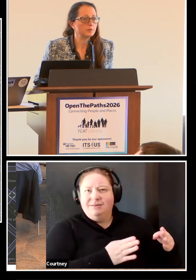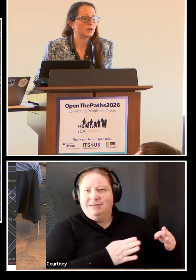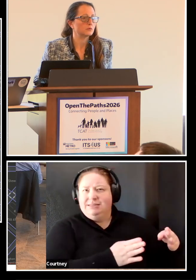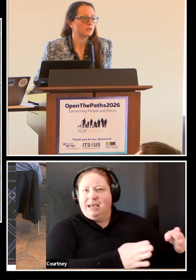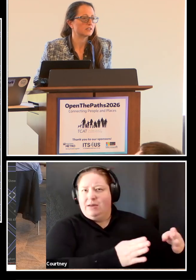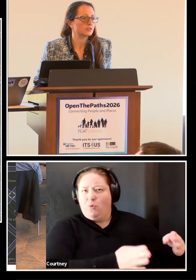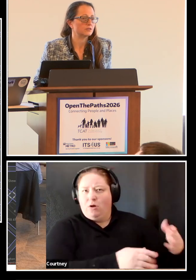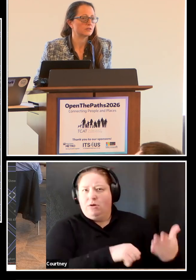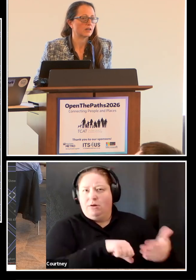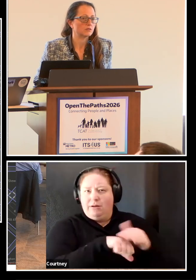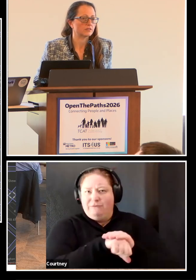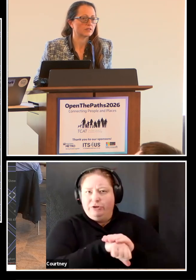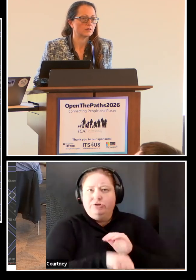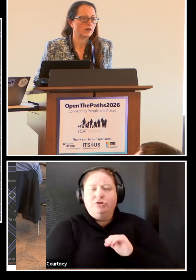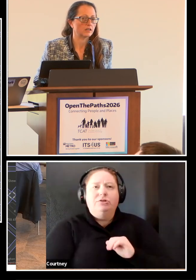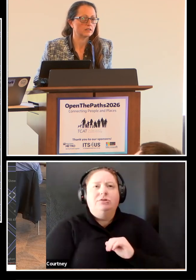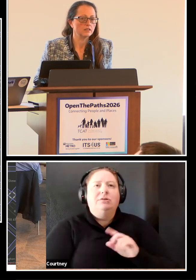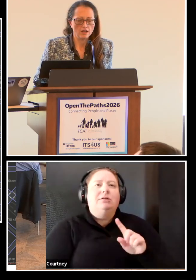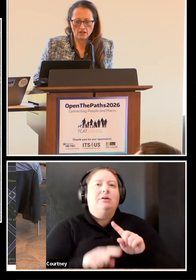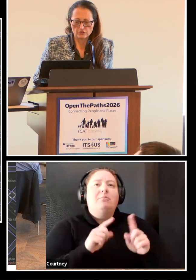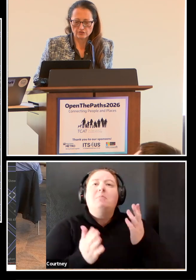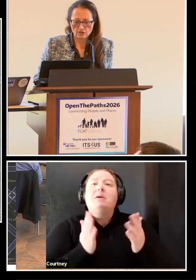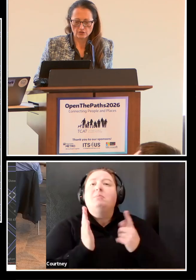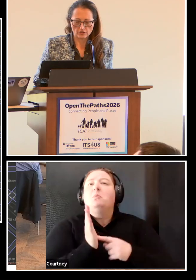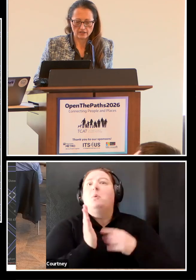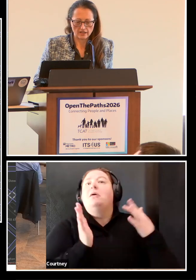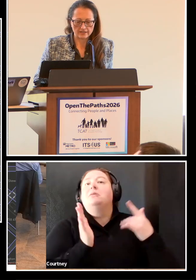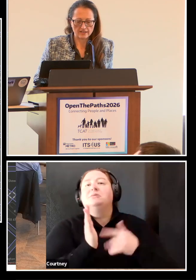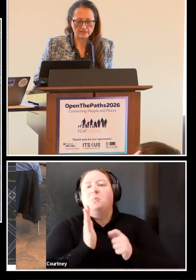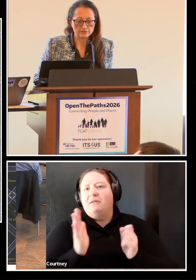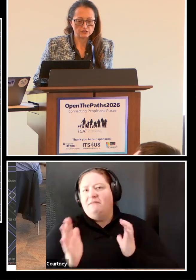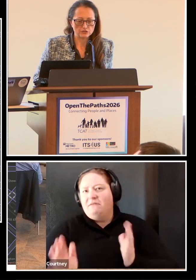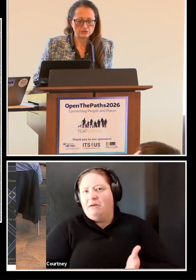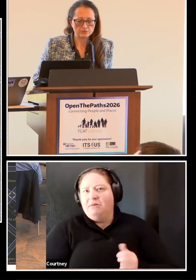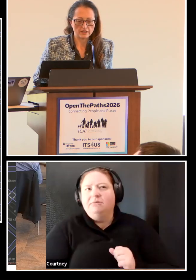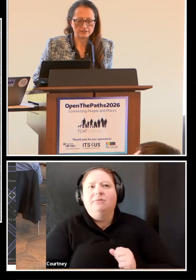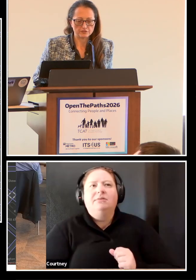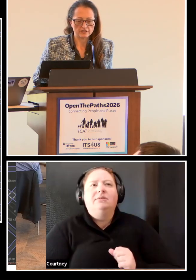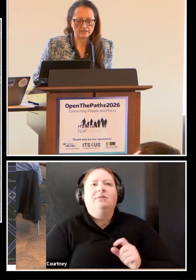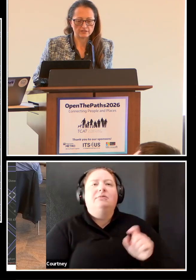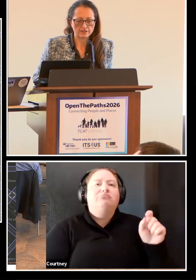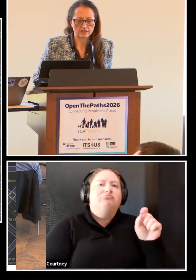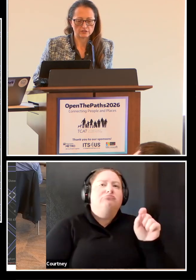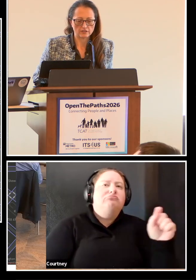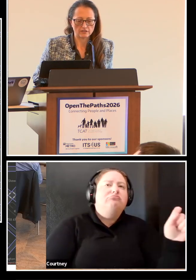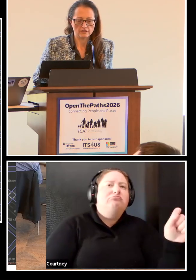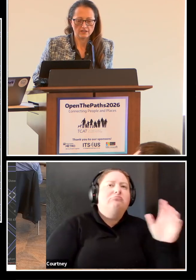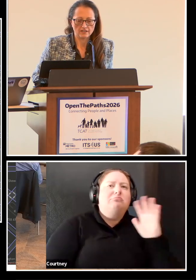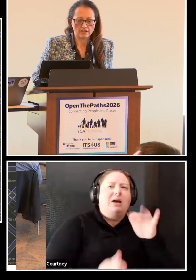maybe I'm willing to do that once in a while. So, and and as I reduce my avoidance factor,